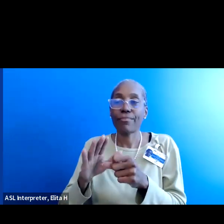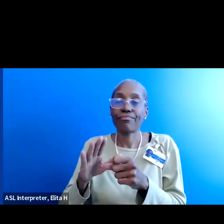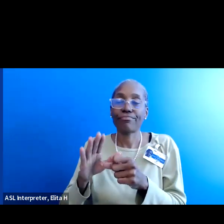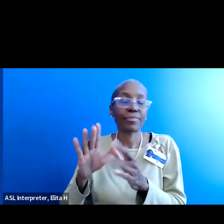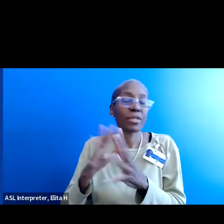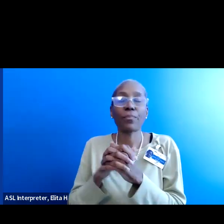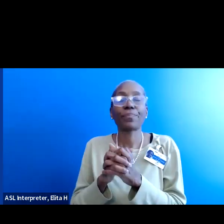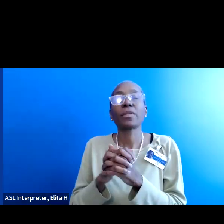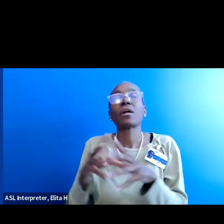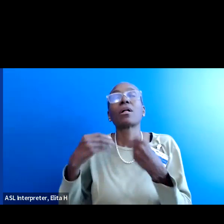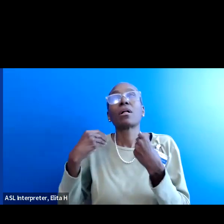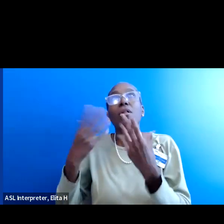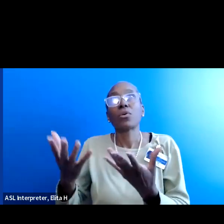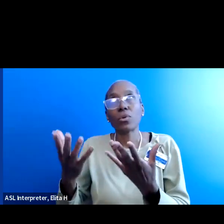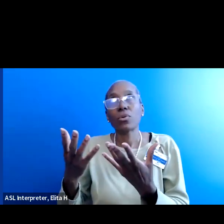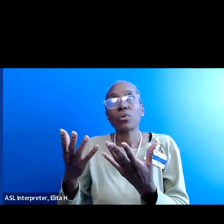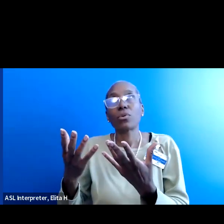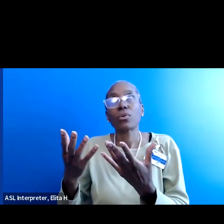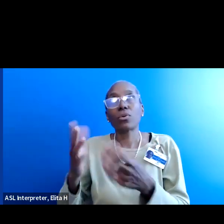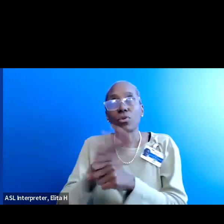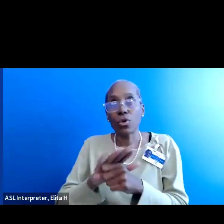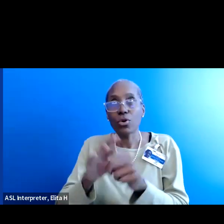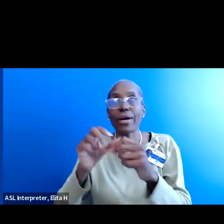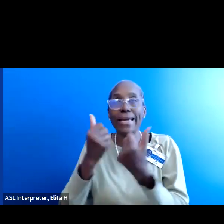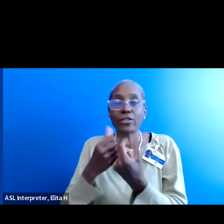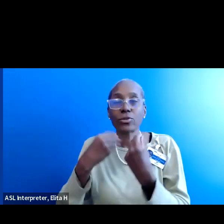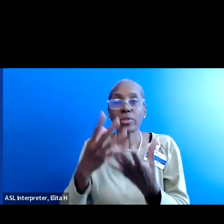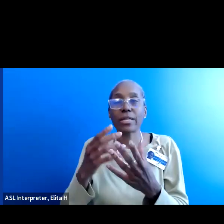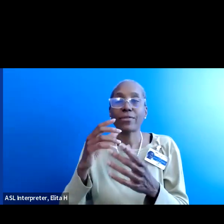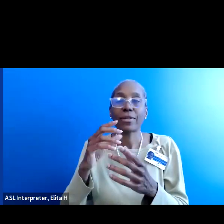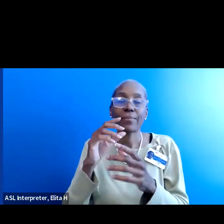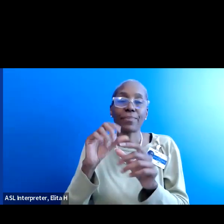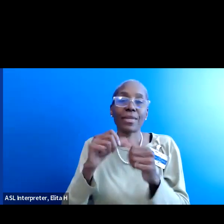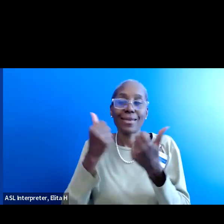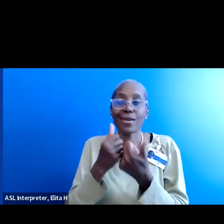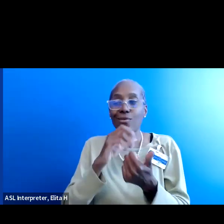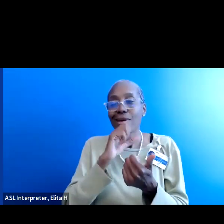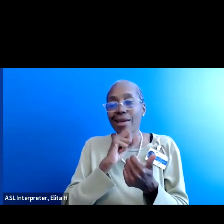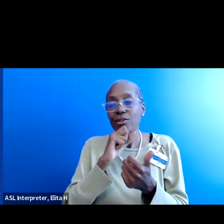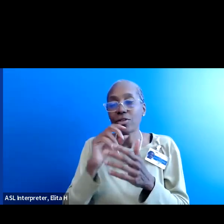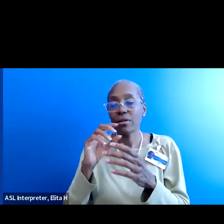by local agencies like Area Agencies on Aging, and so that way they serve one